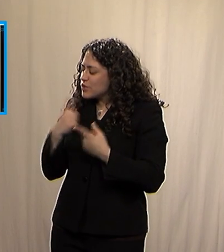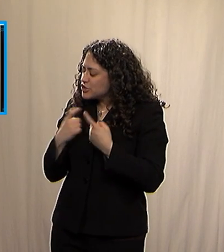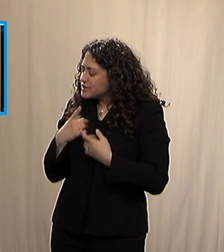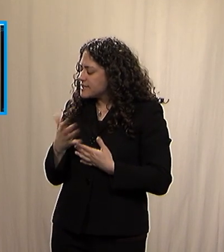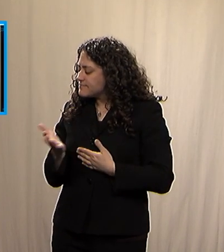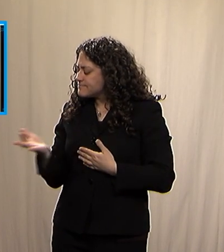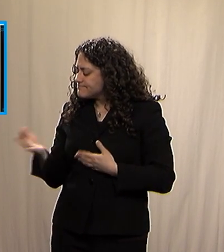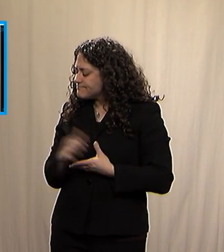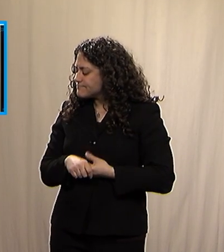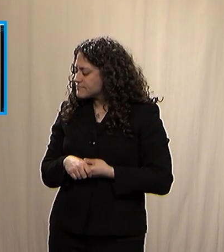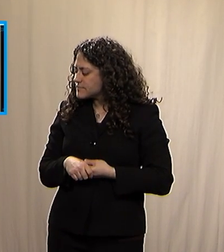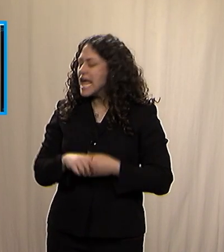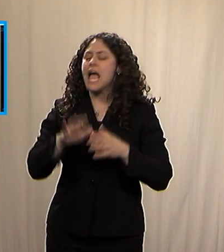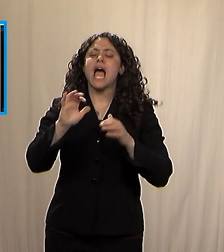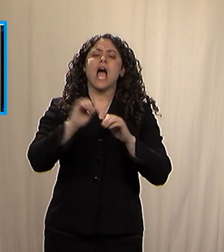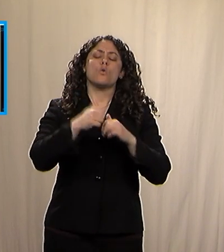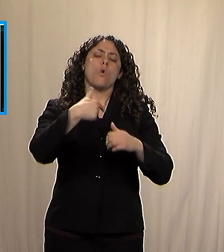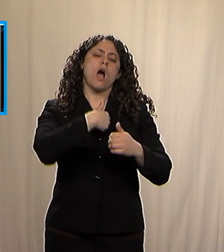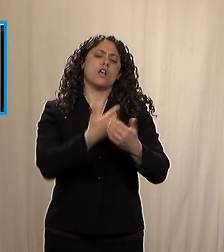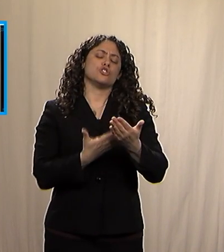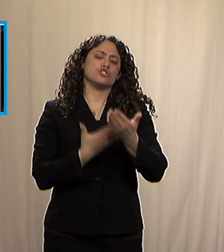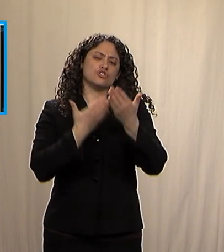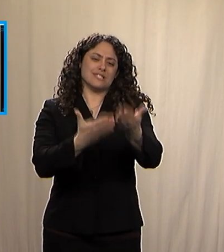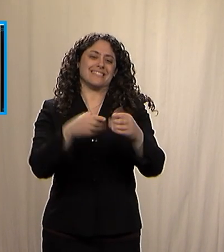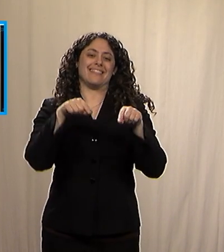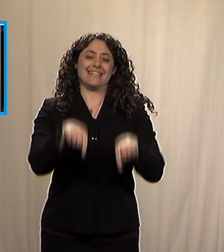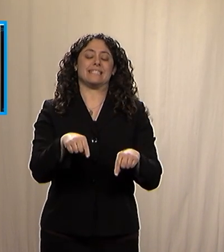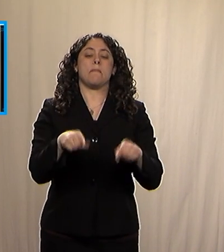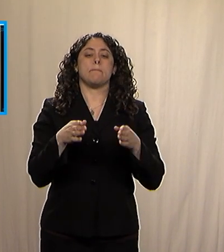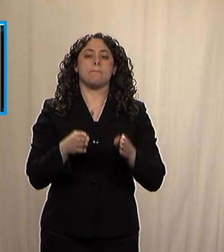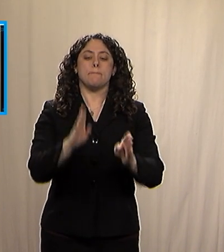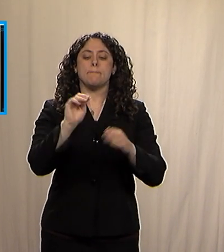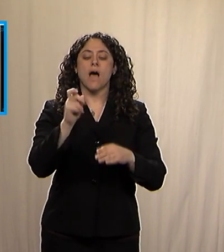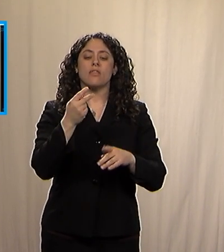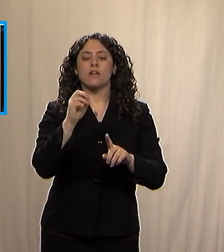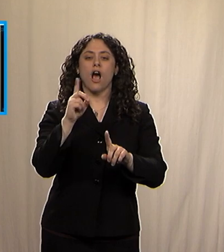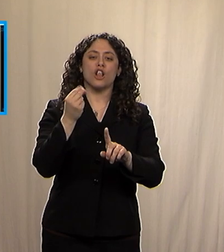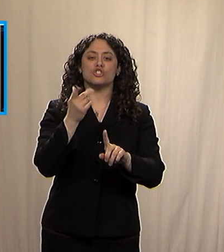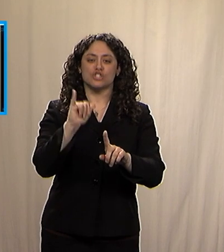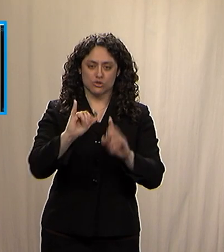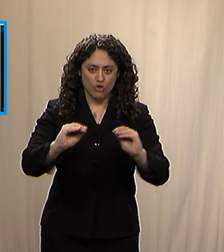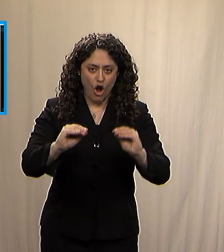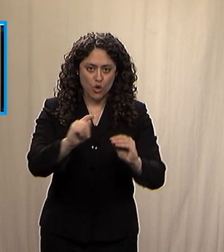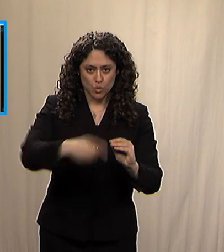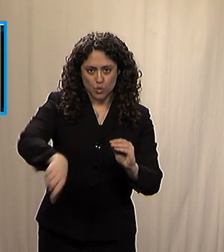How do I suggest this methodology is taught to students?